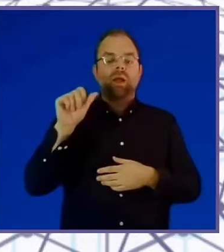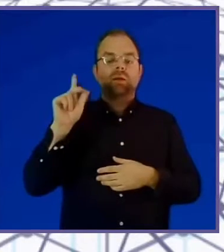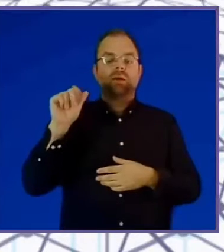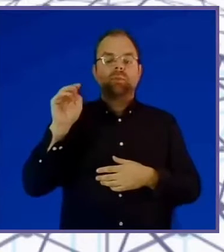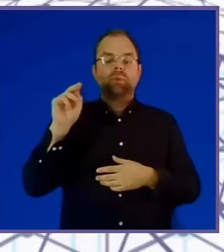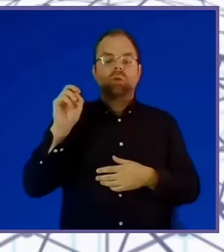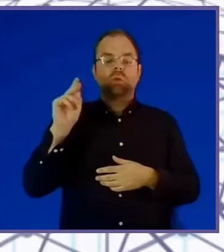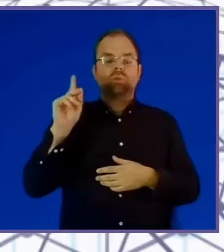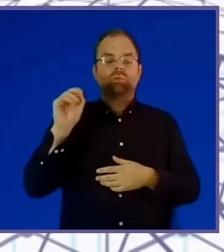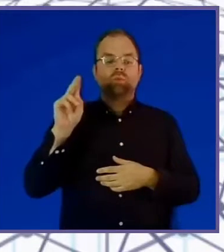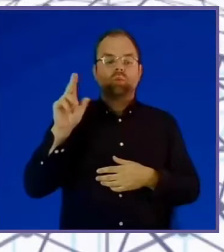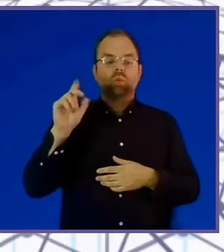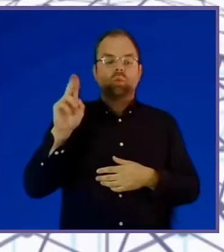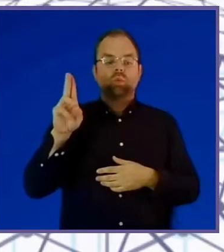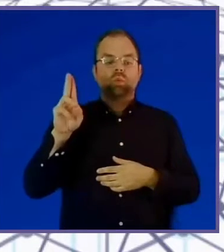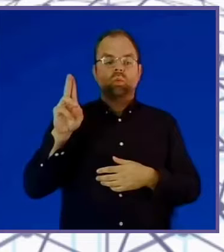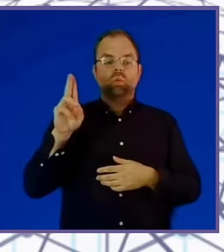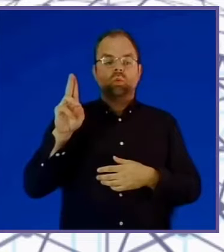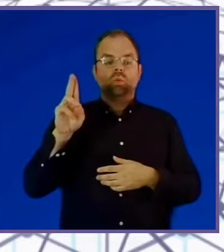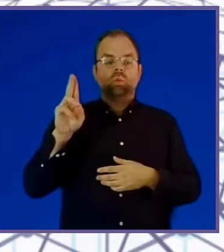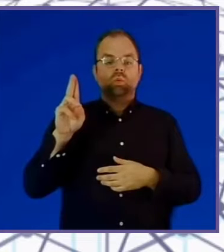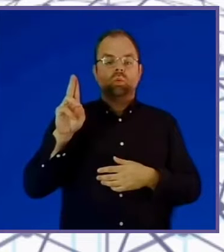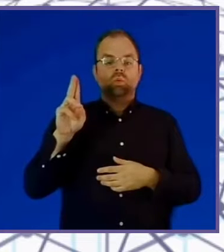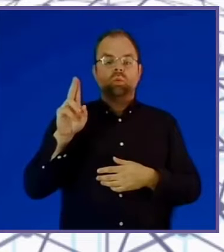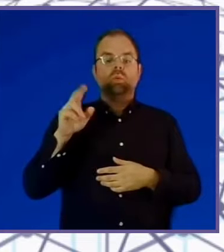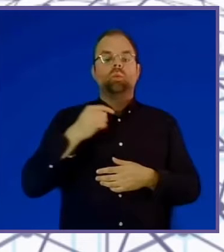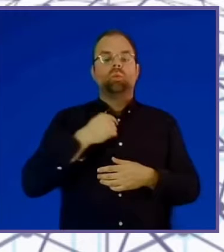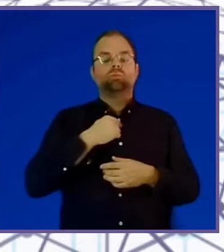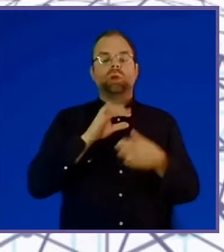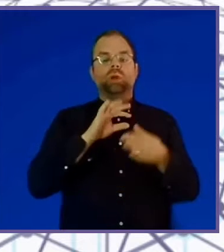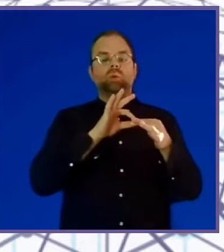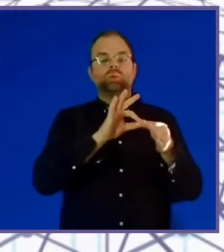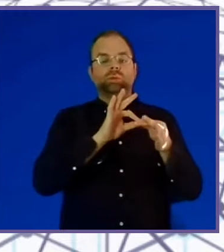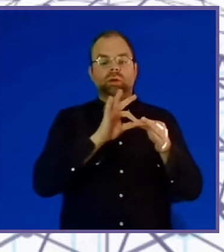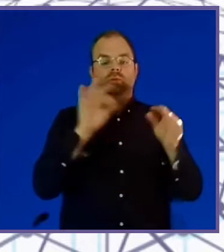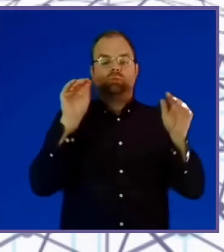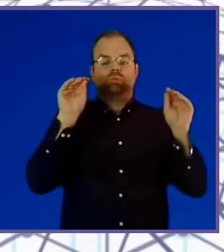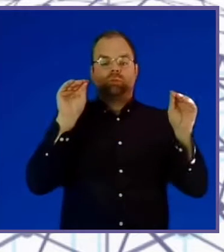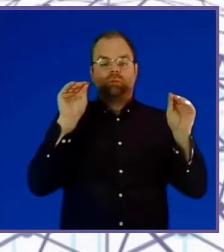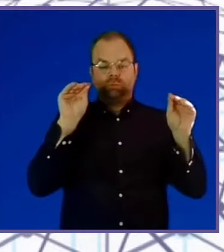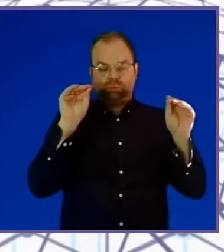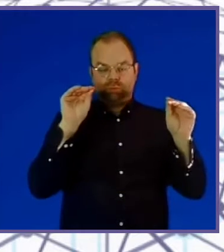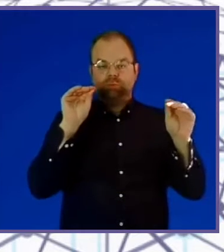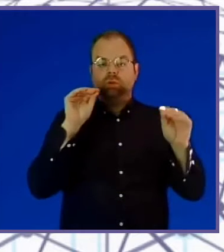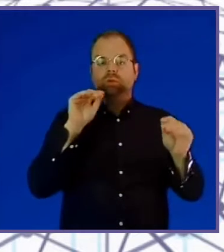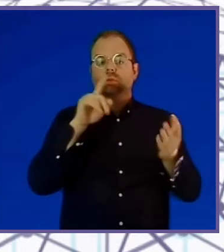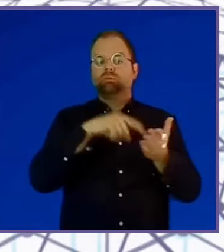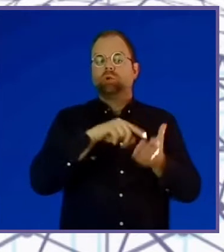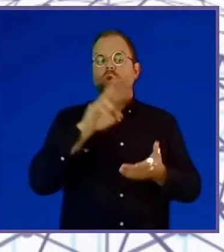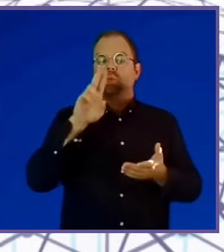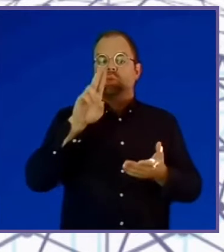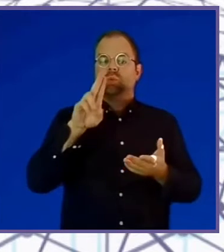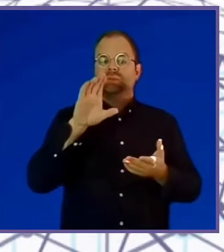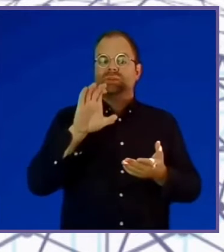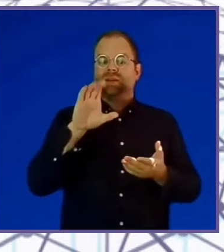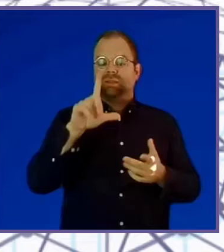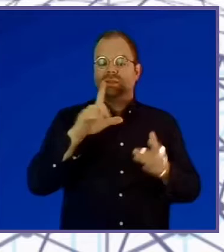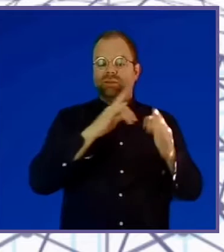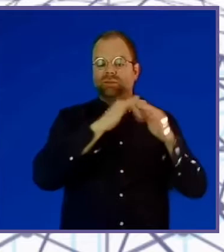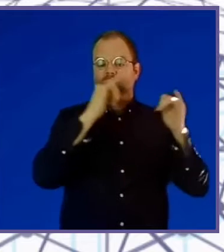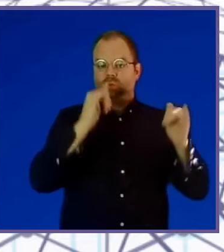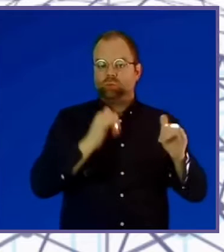of Education and author of the recently published book Inclusive Education for